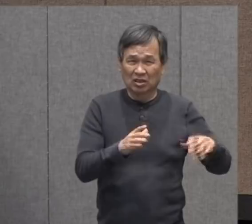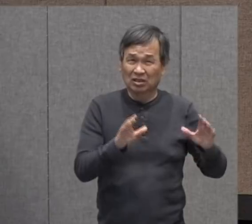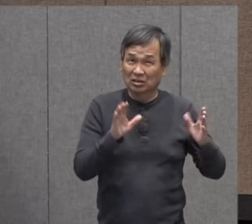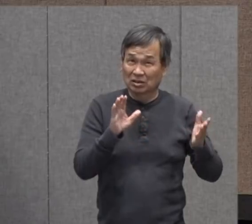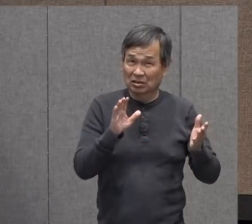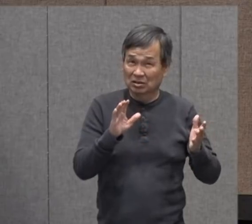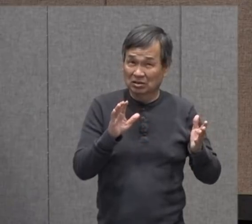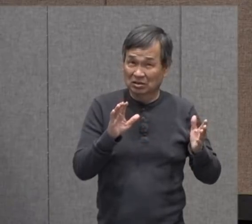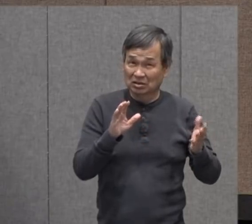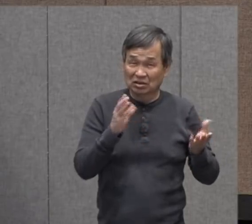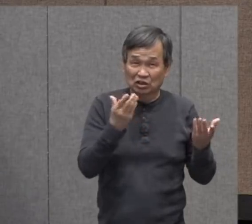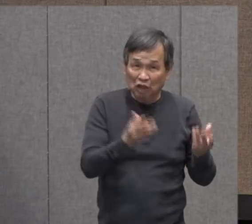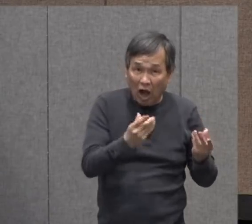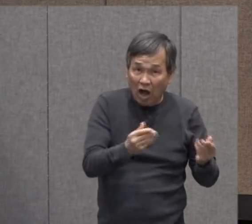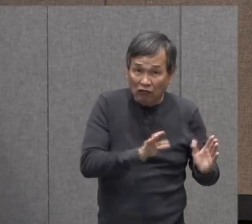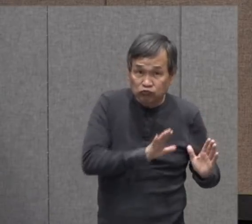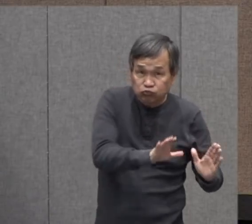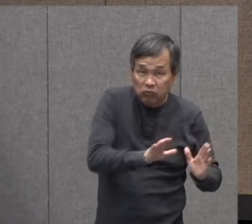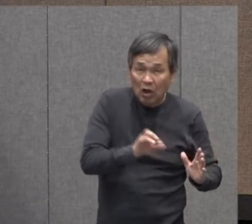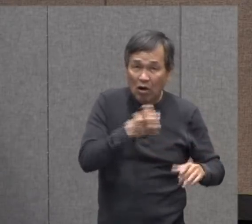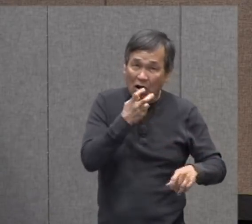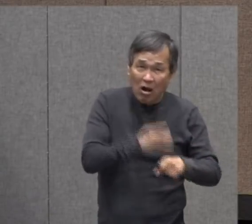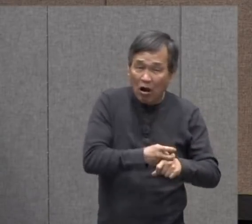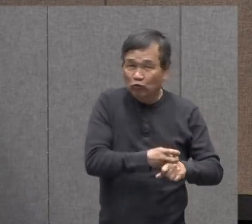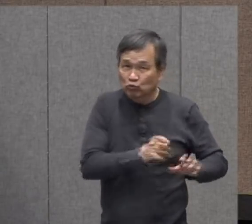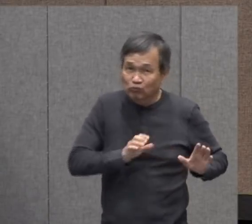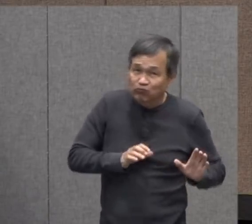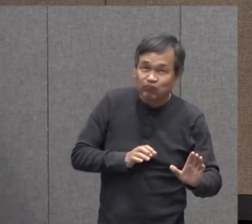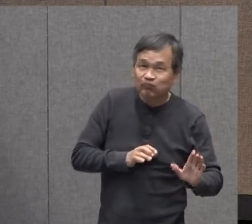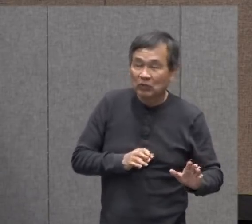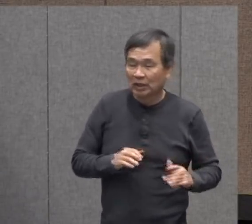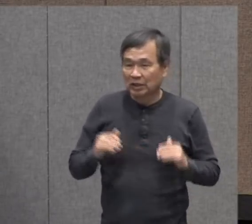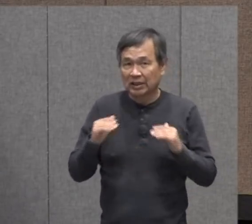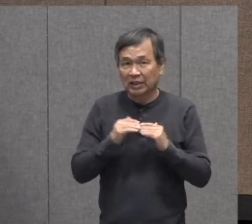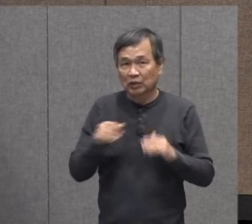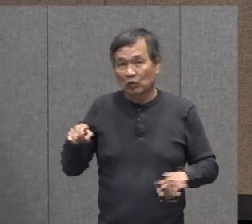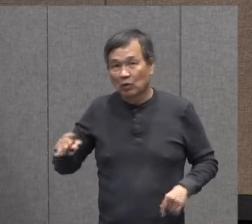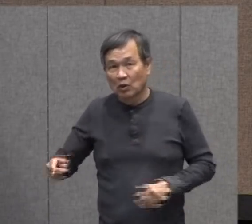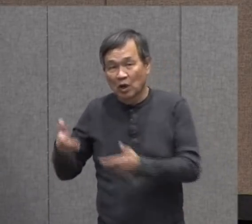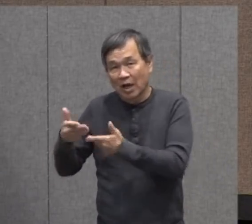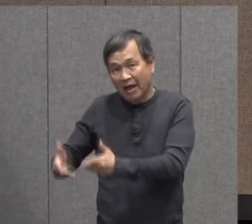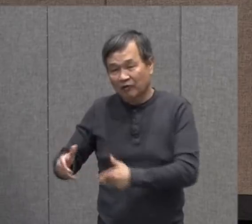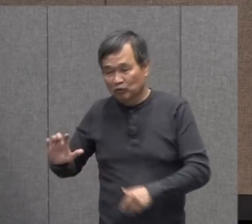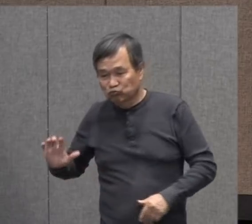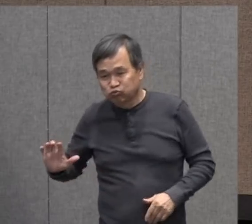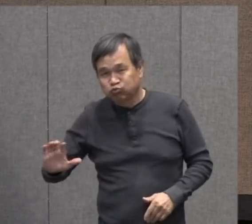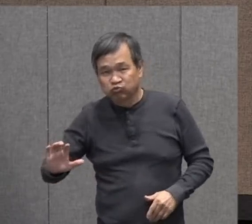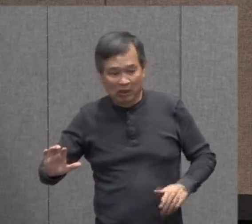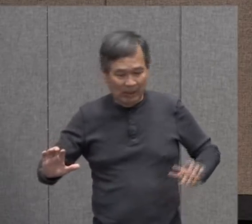or a hard push to get it to move at the same speed as the heavy object?